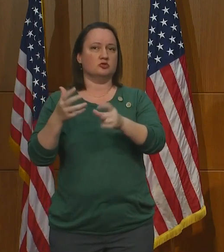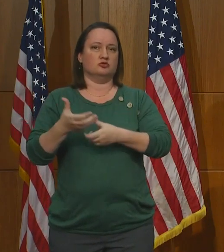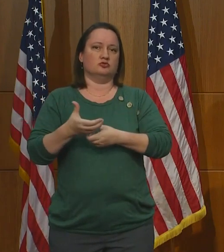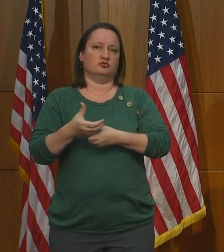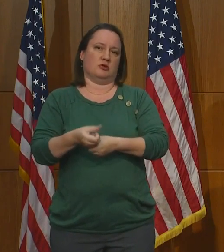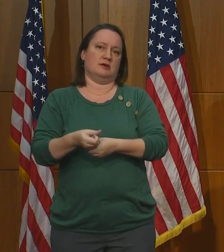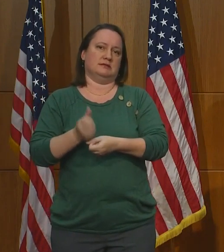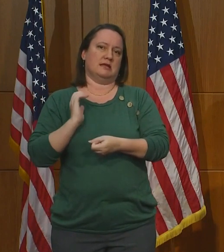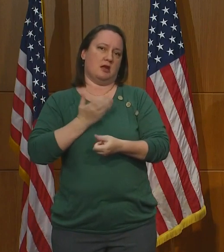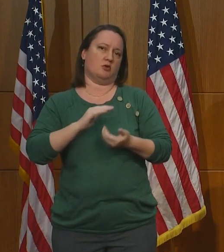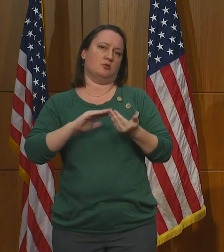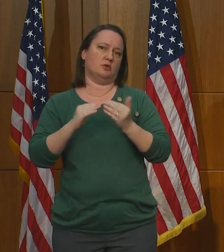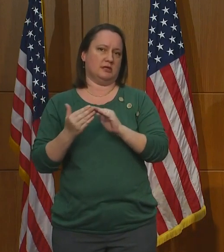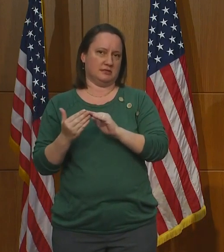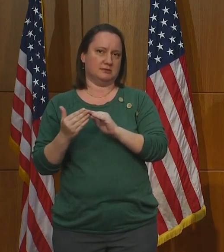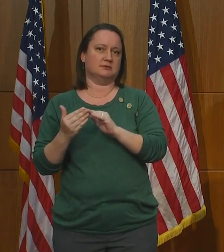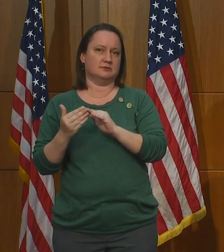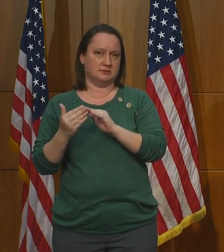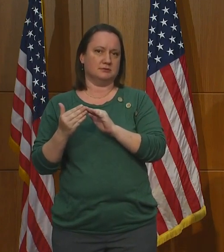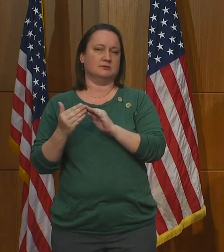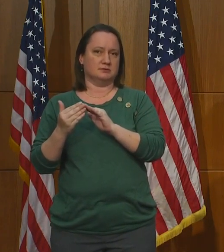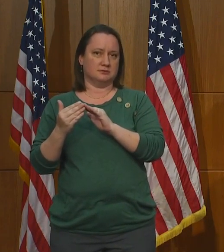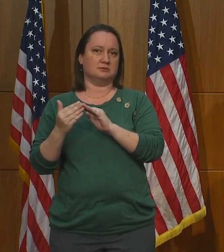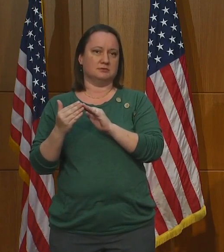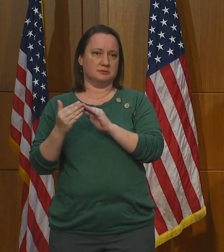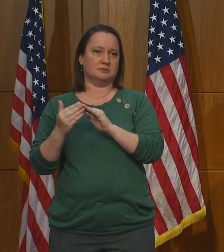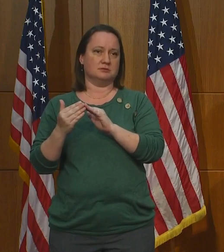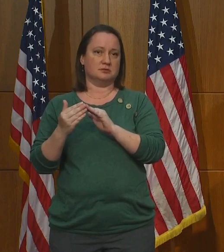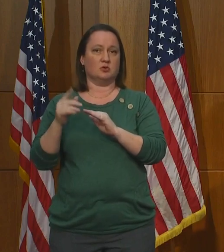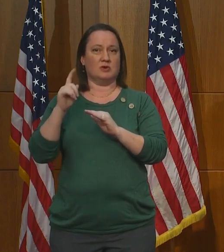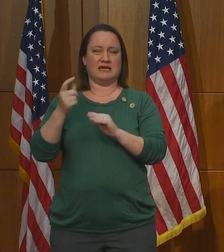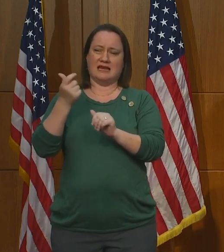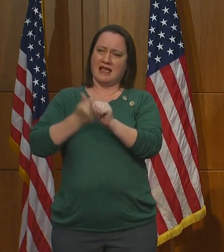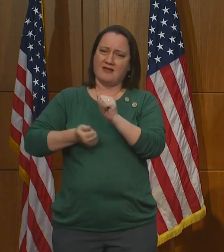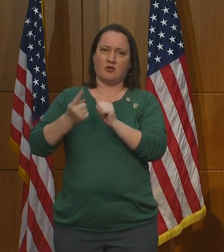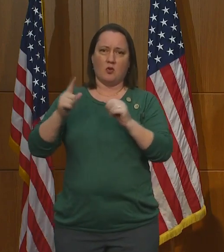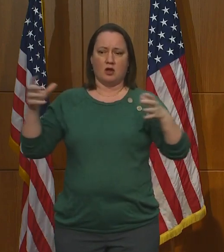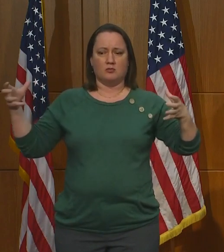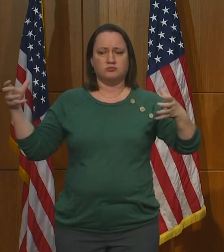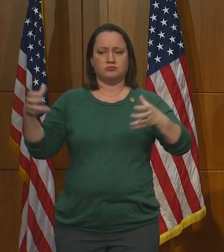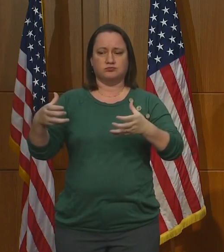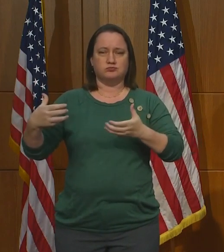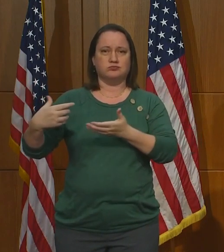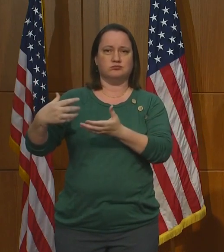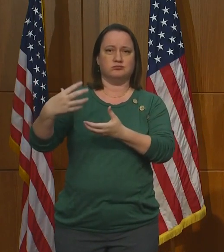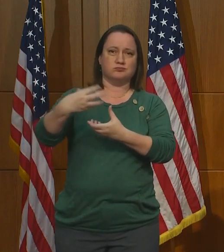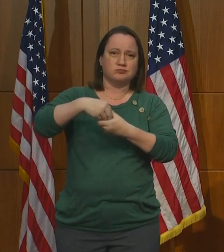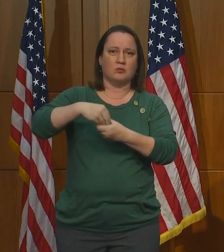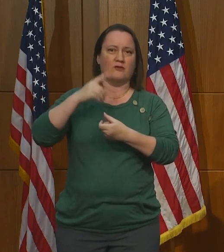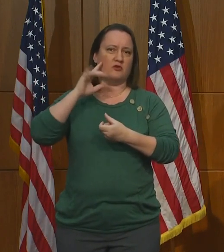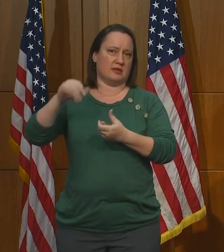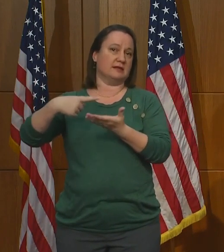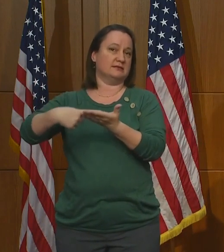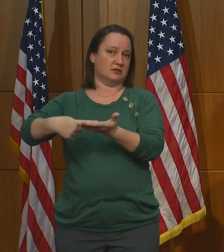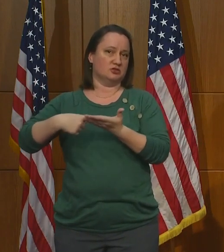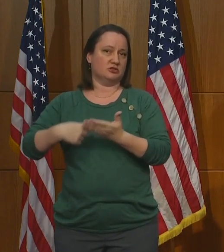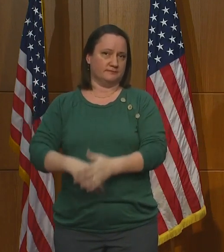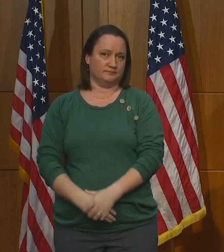OF REBUILDING TRUST WITHIN OUR COMMUNITIES. WE'LL NEED